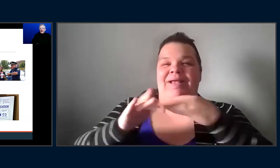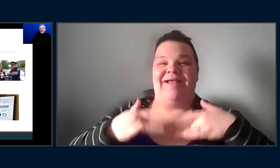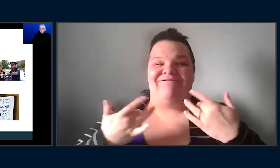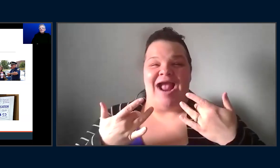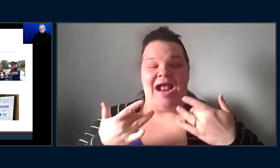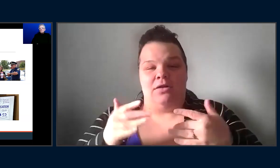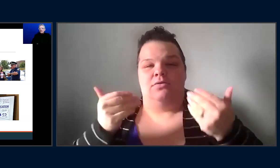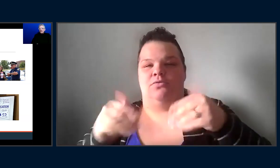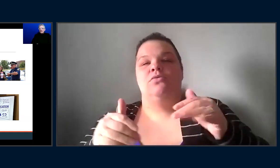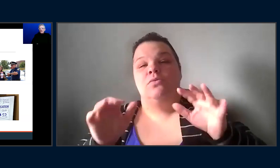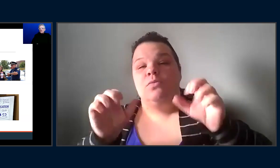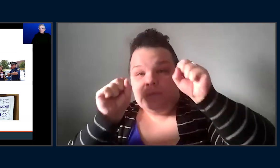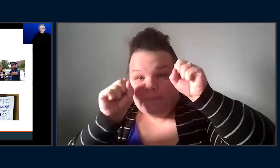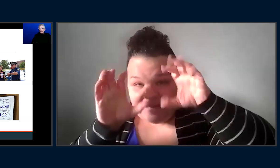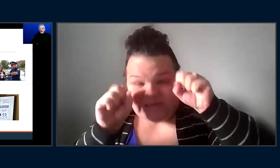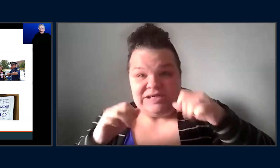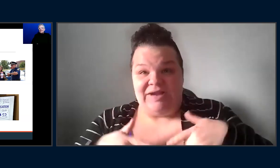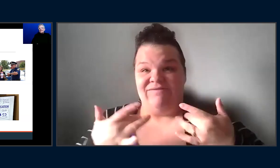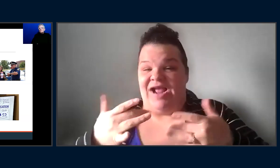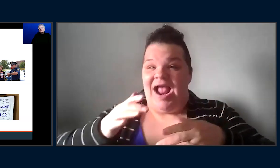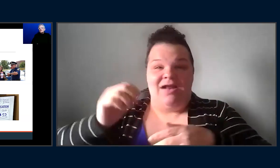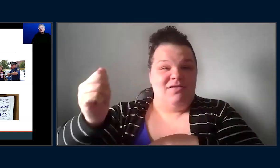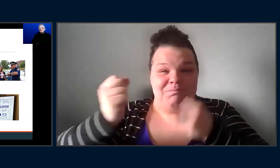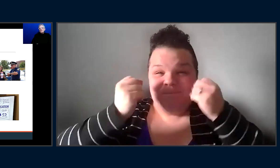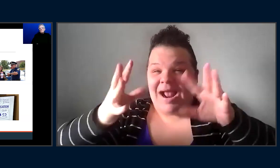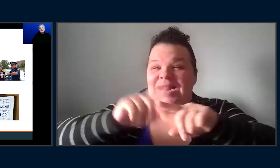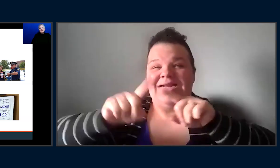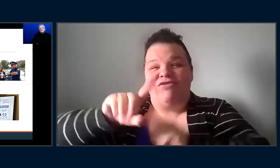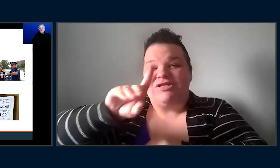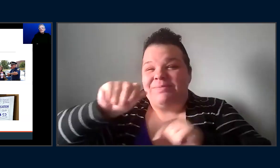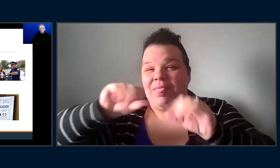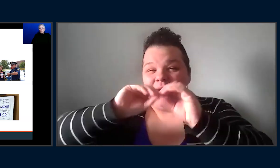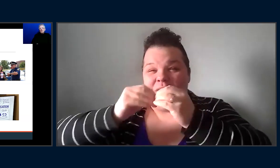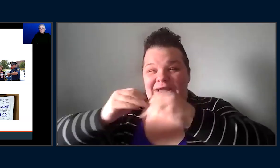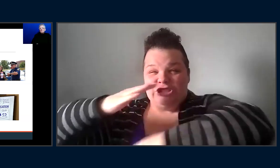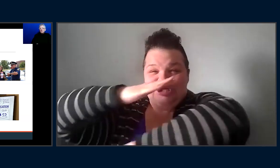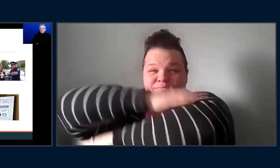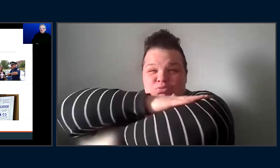we hosted an accessibility event, and it was just an amazing event.